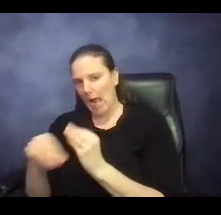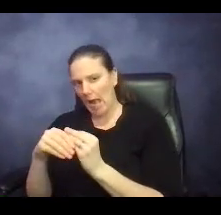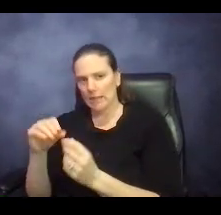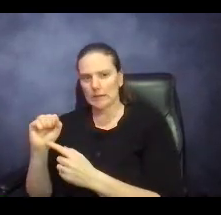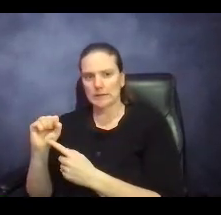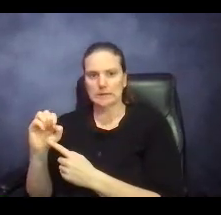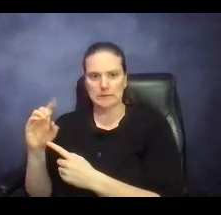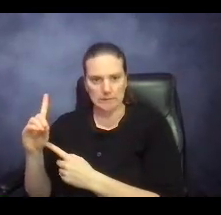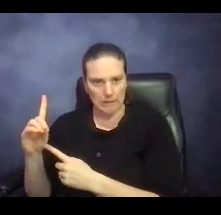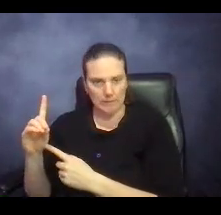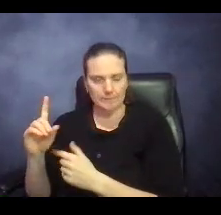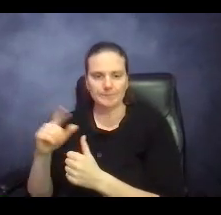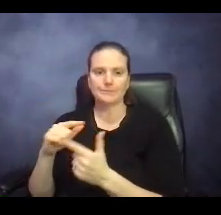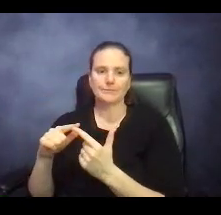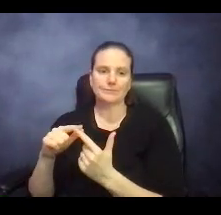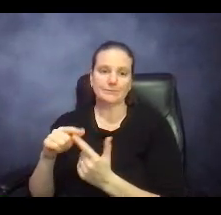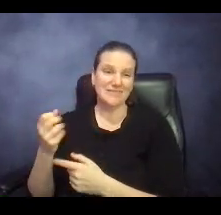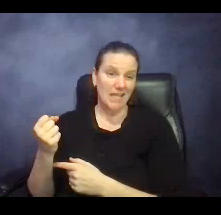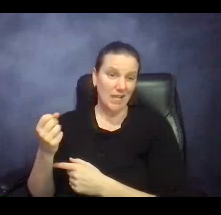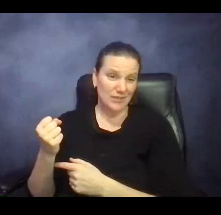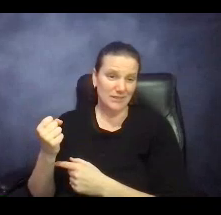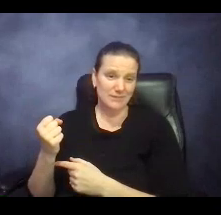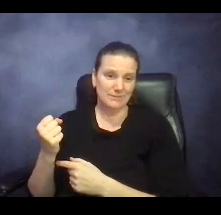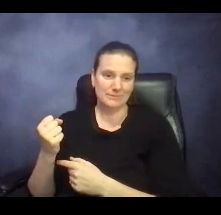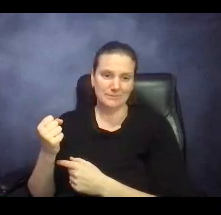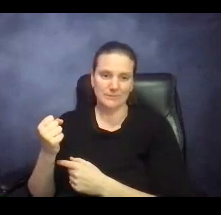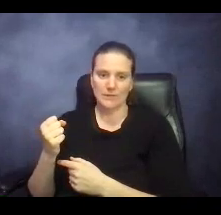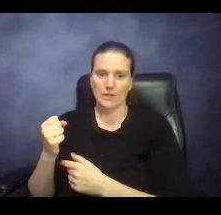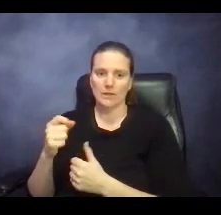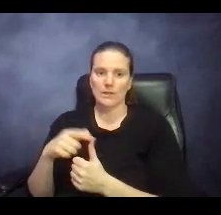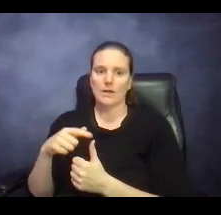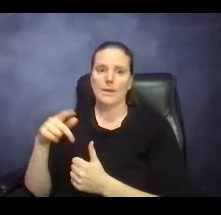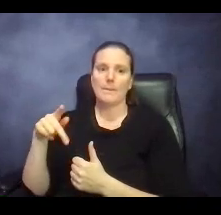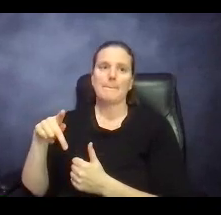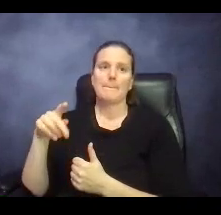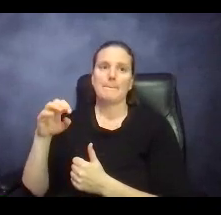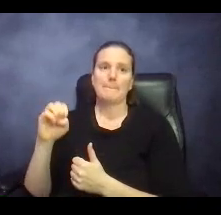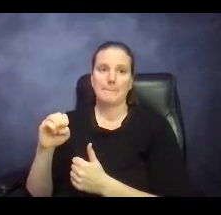and maybe if you could tolerate dairy, you can add a little bit of like manchego cheese or pecorino cheese to the meal to get more protein in.